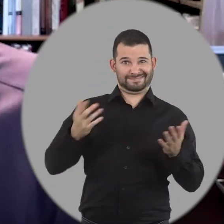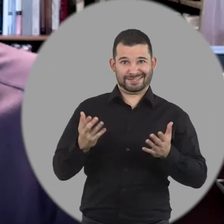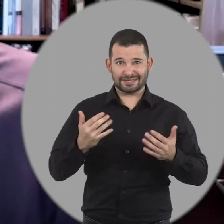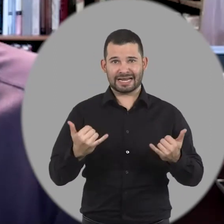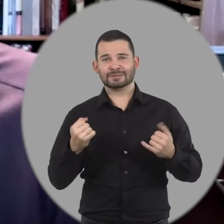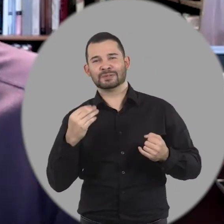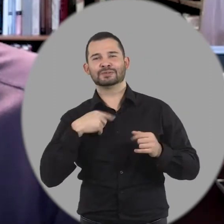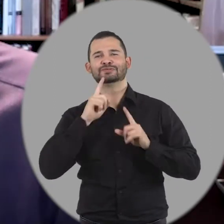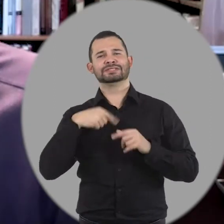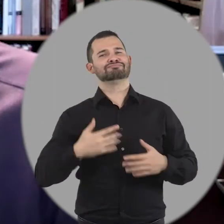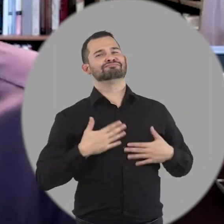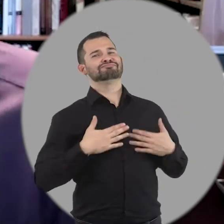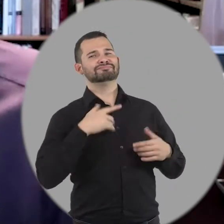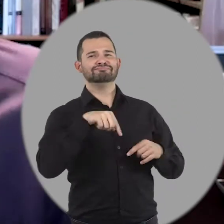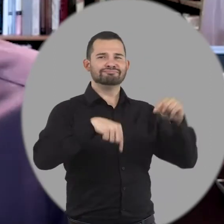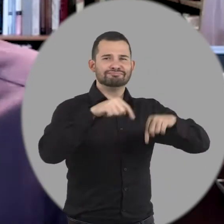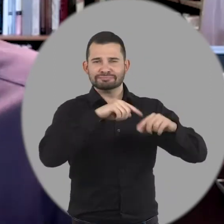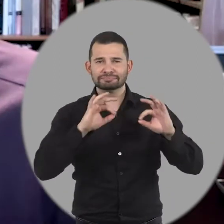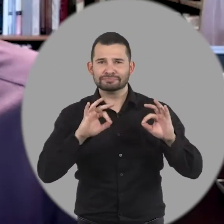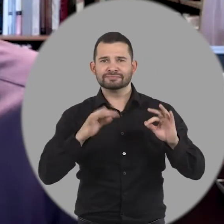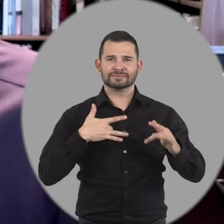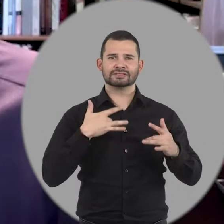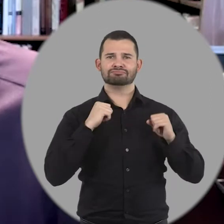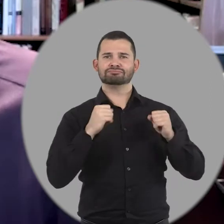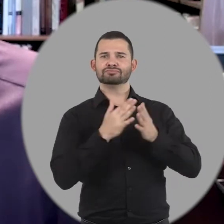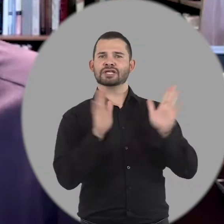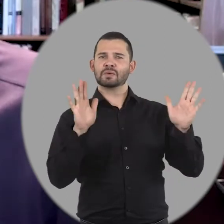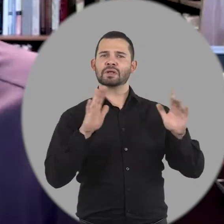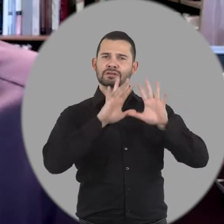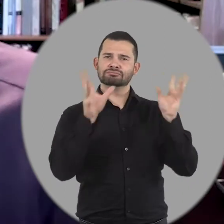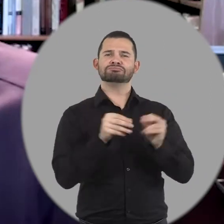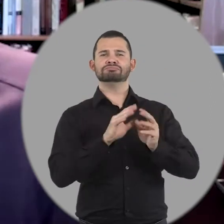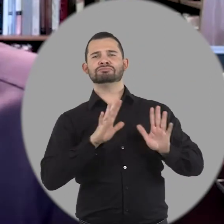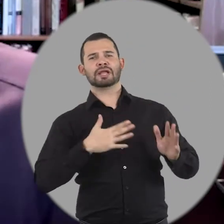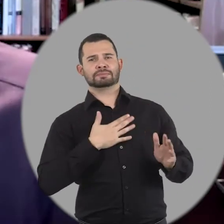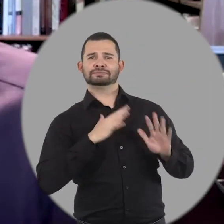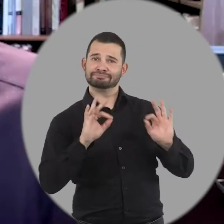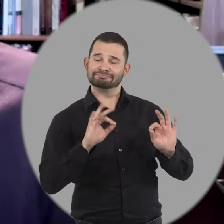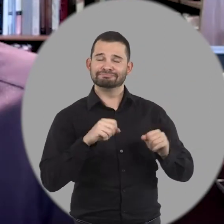So, yeah, I'm feeling generally very, very happy about that